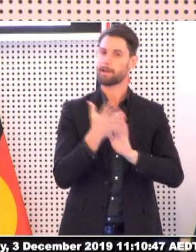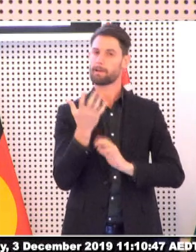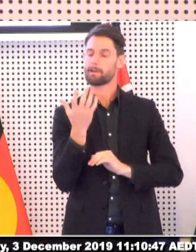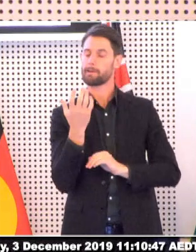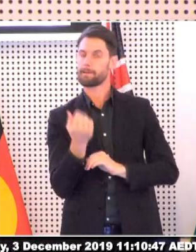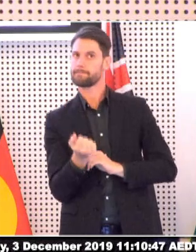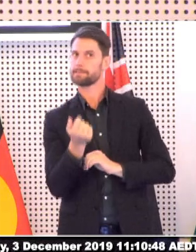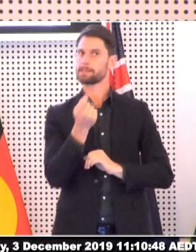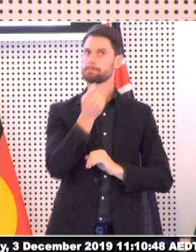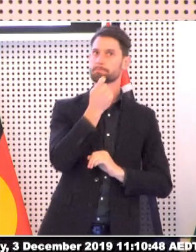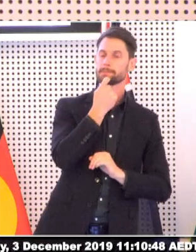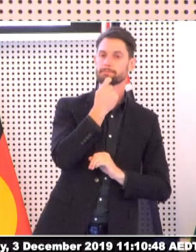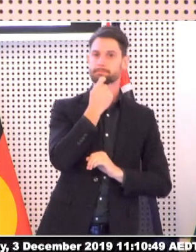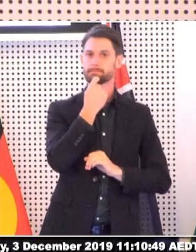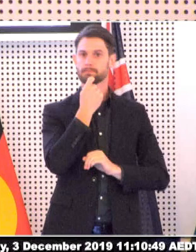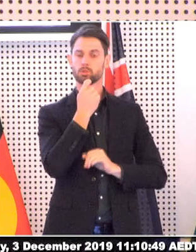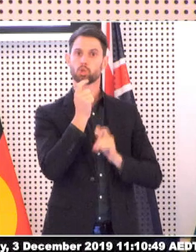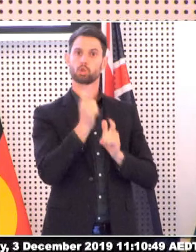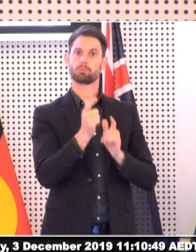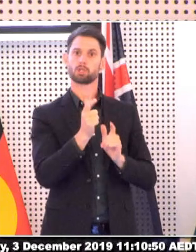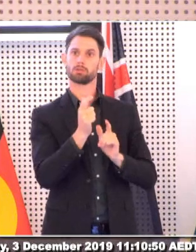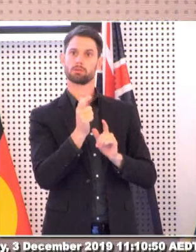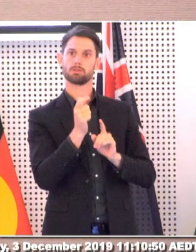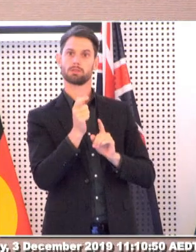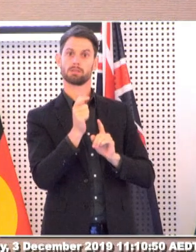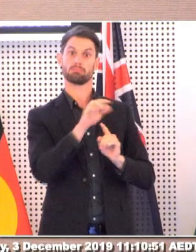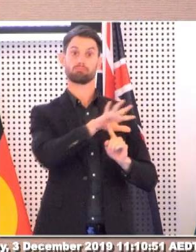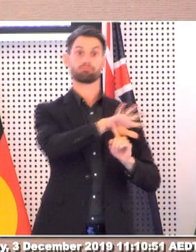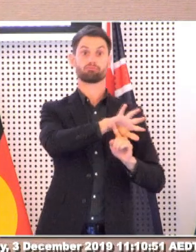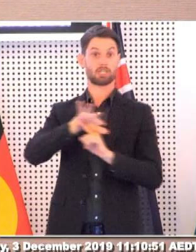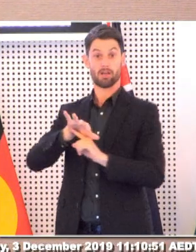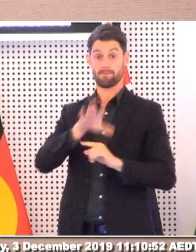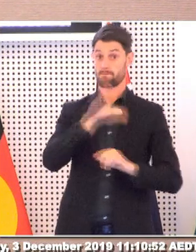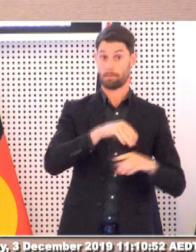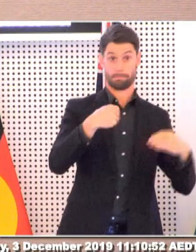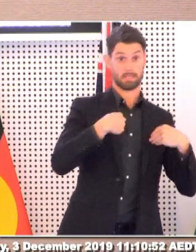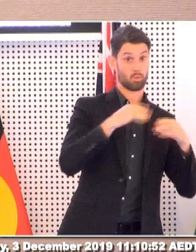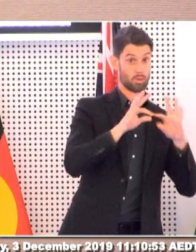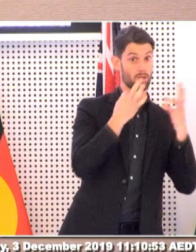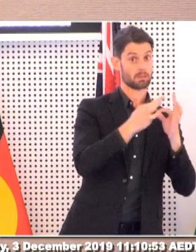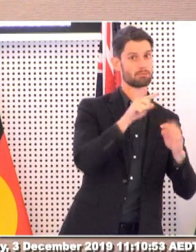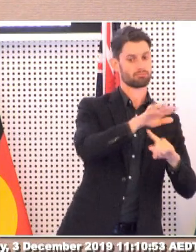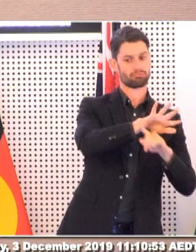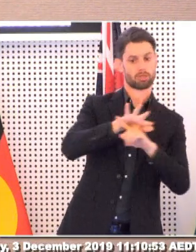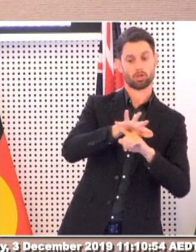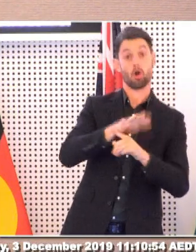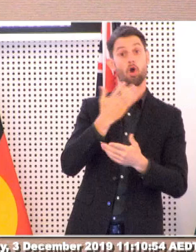pressure that is then placed on staff to manage these situations in which